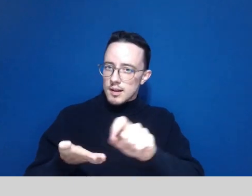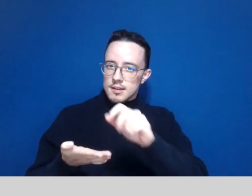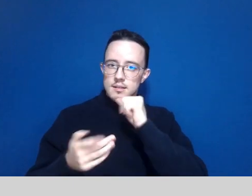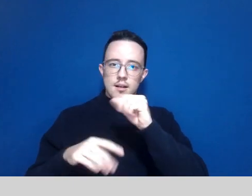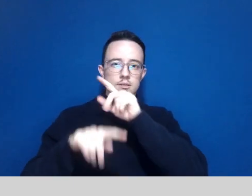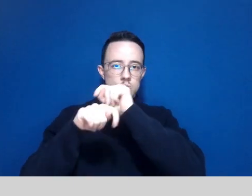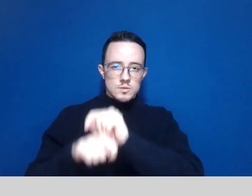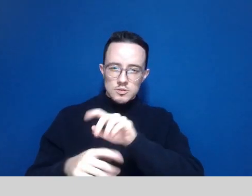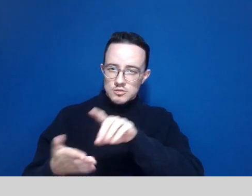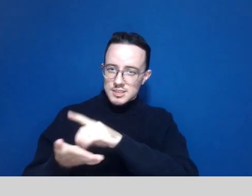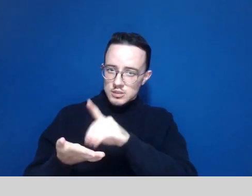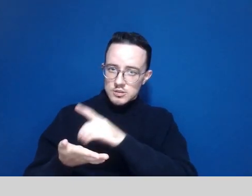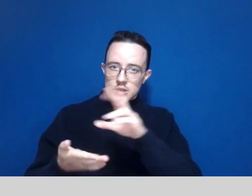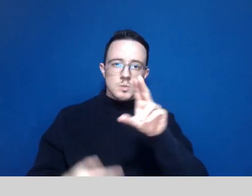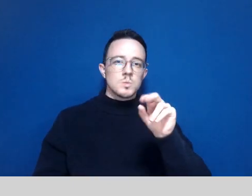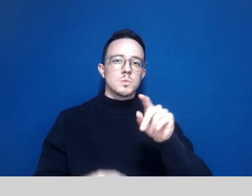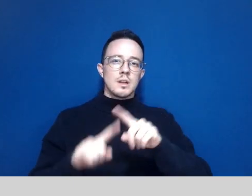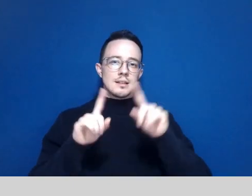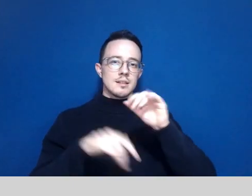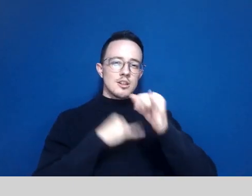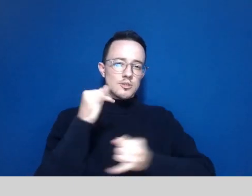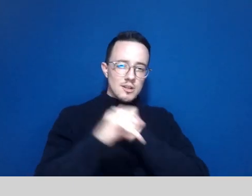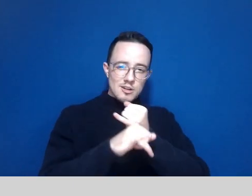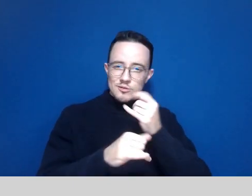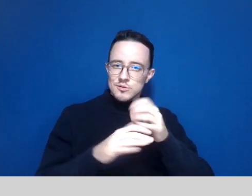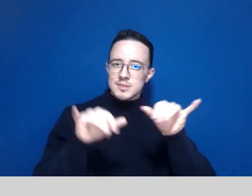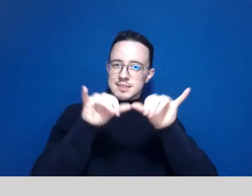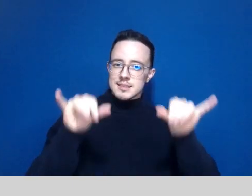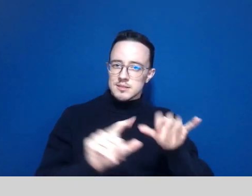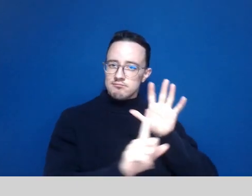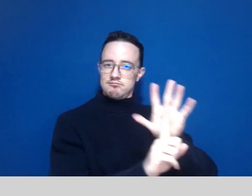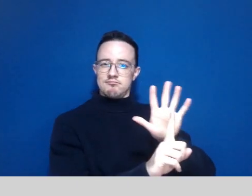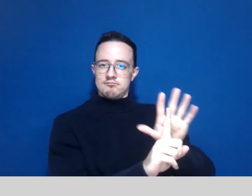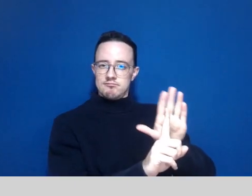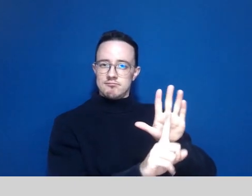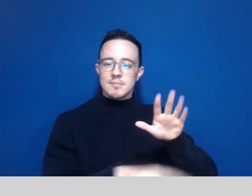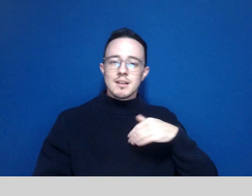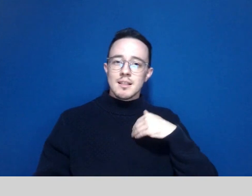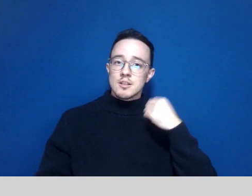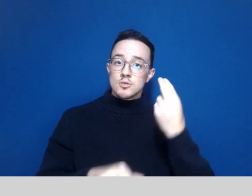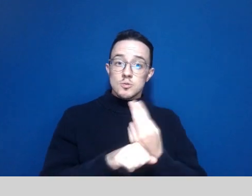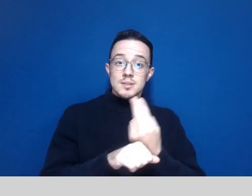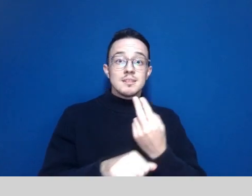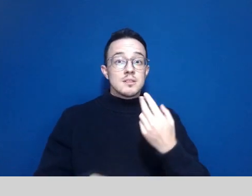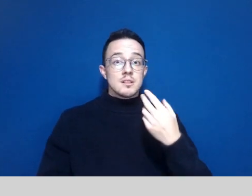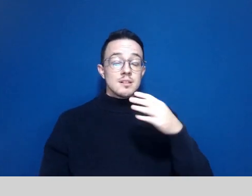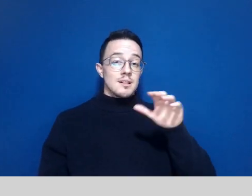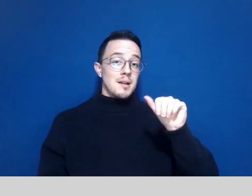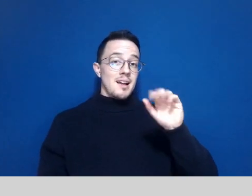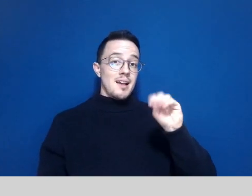It's not how you would think about in like a dictionary. It is an internationally recognized system